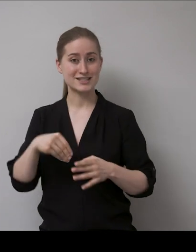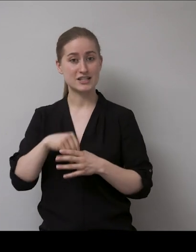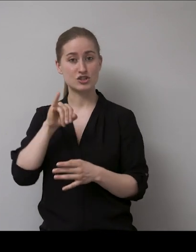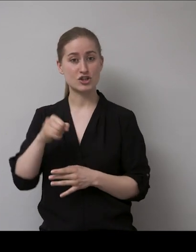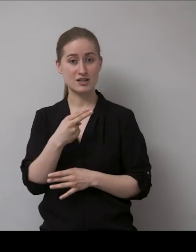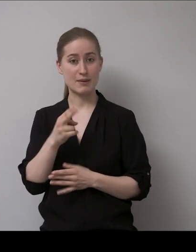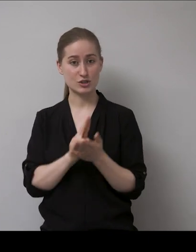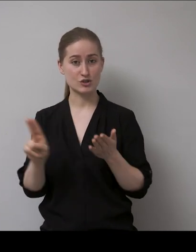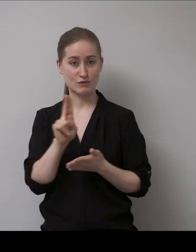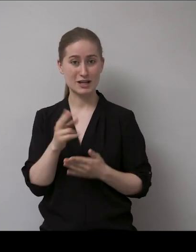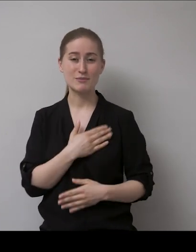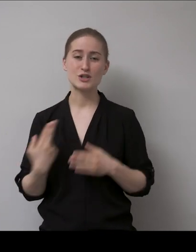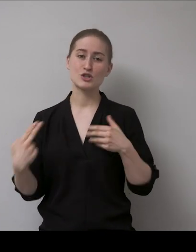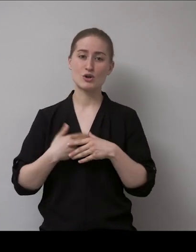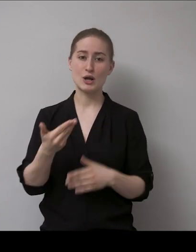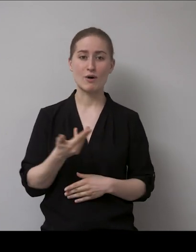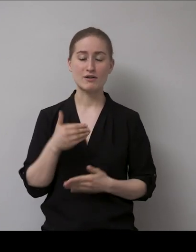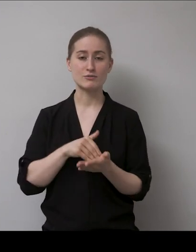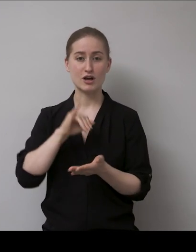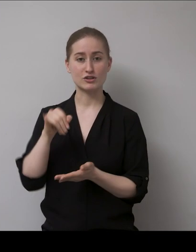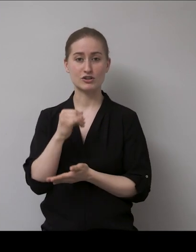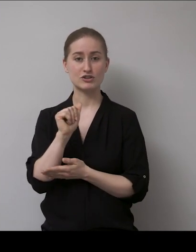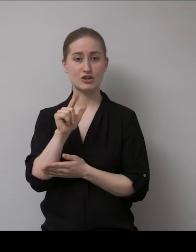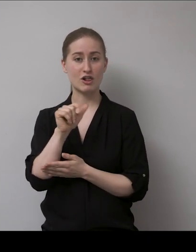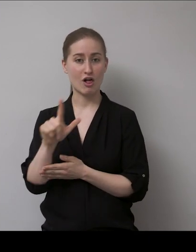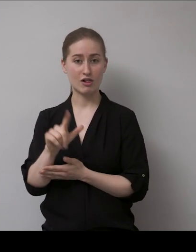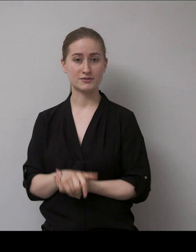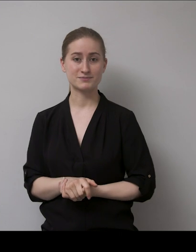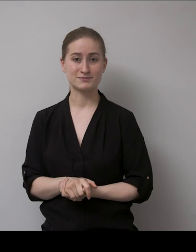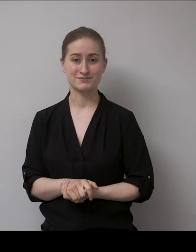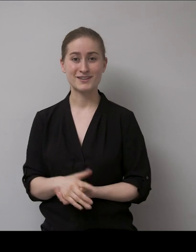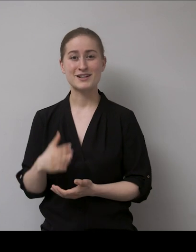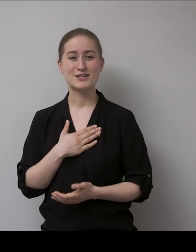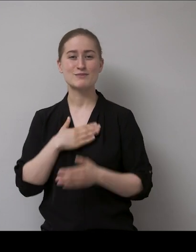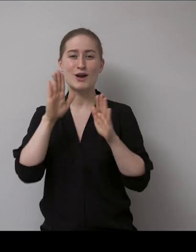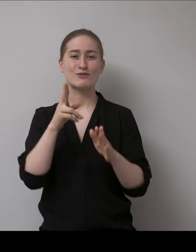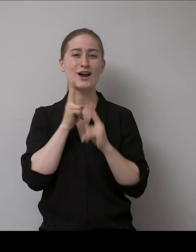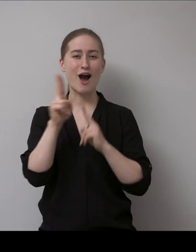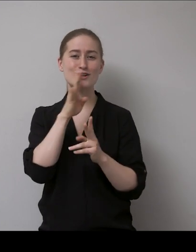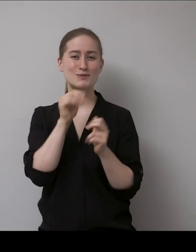Please join me in welcoming Dr. Jallal. It is my great honor to speak with you today.